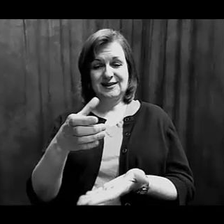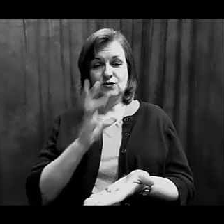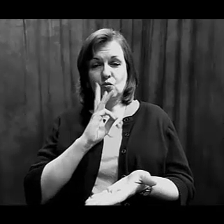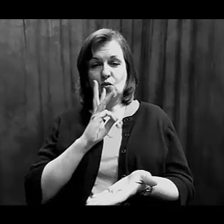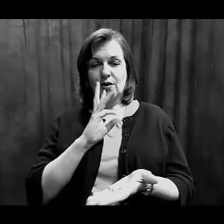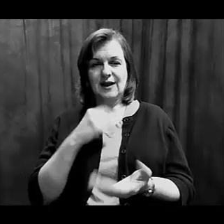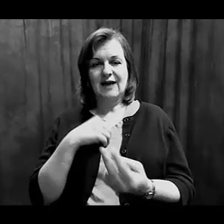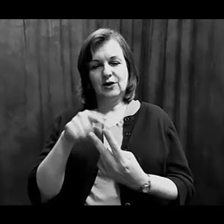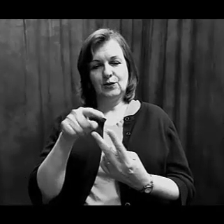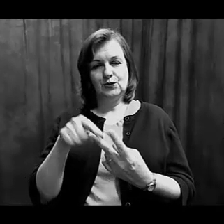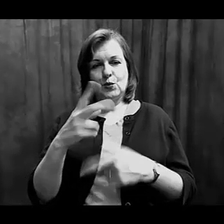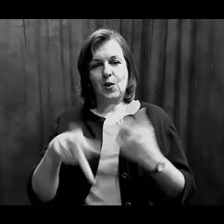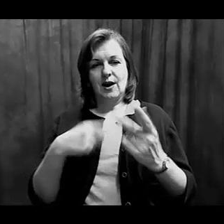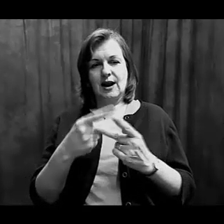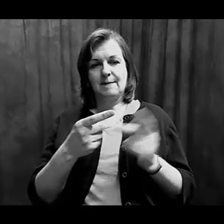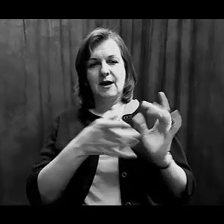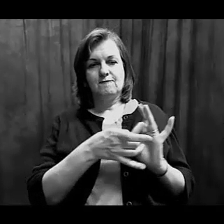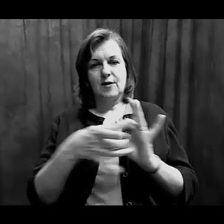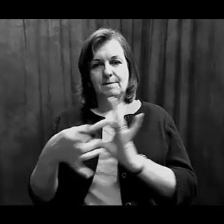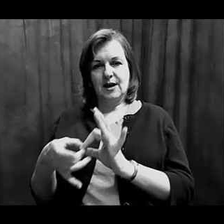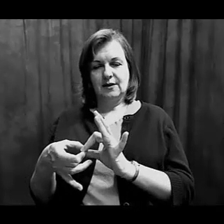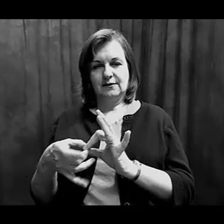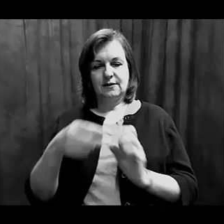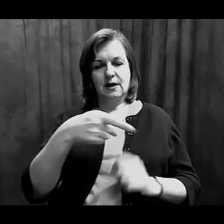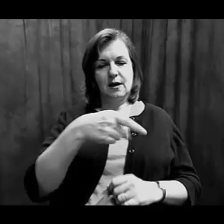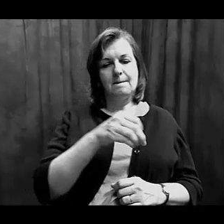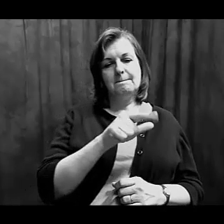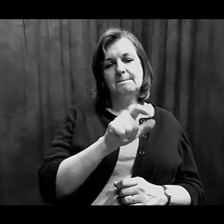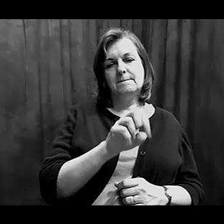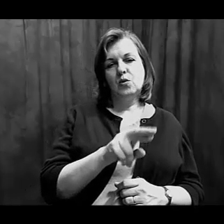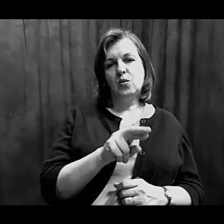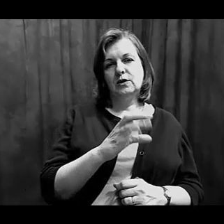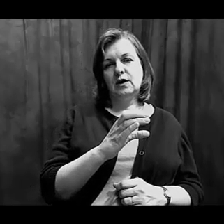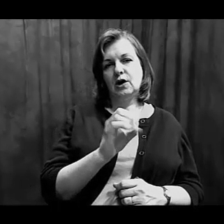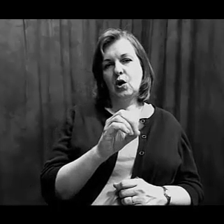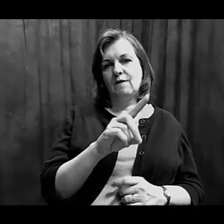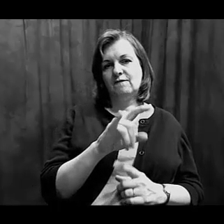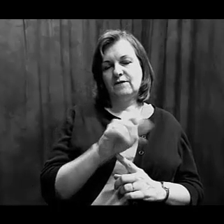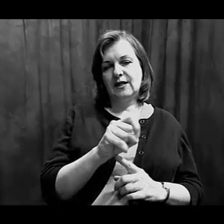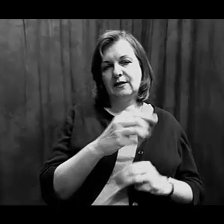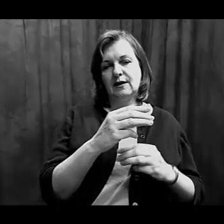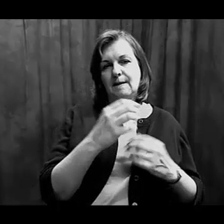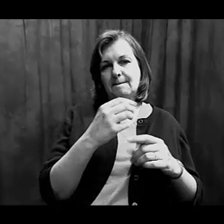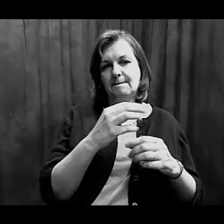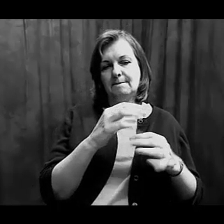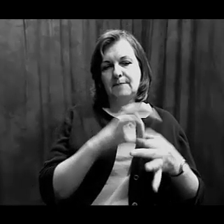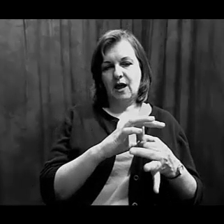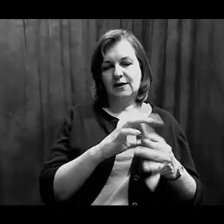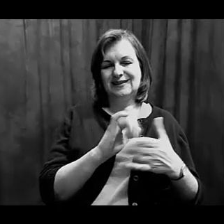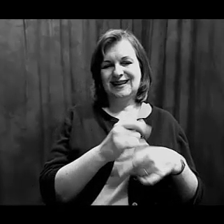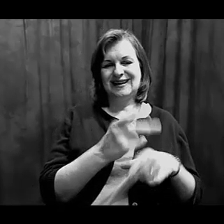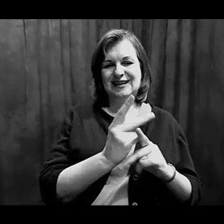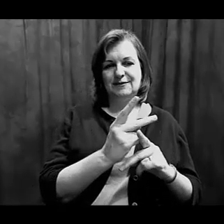so in a glass of water you have two different kinds of chemical bonding - you have the polar covalent bond that holds the individual